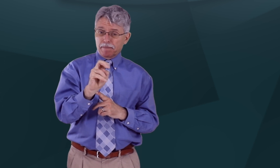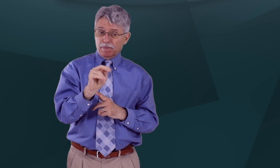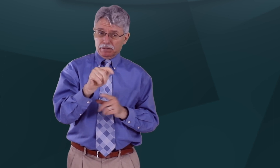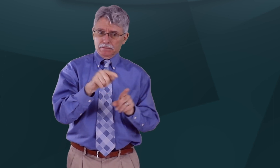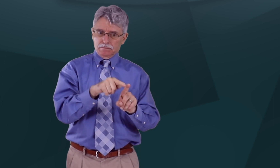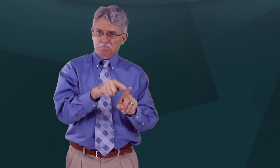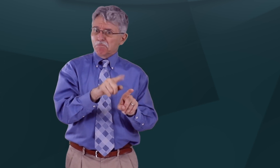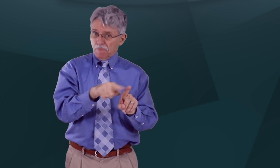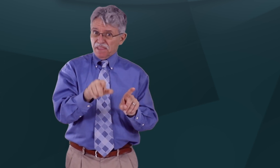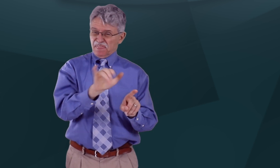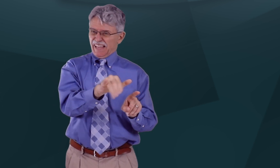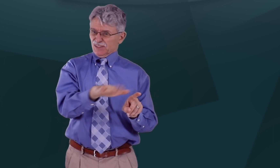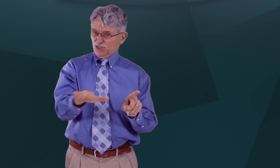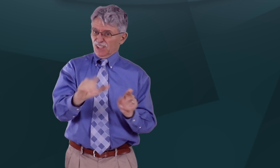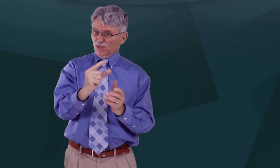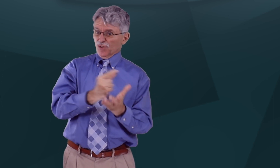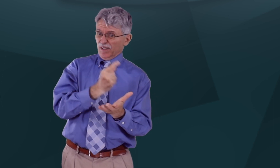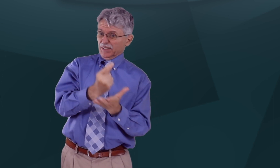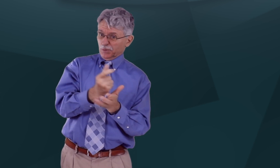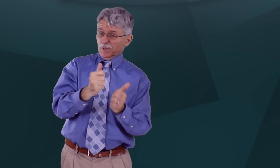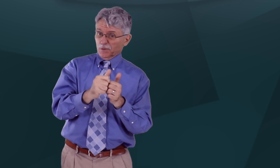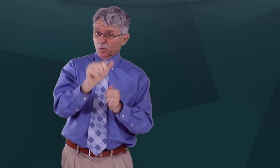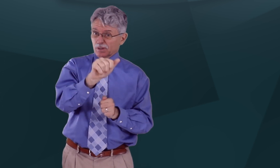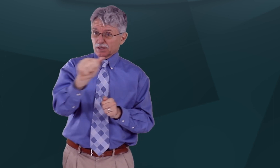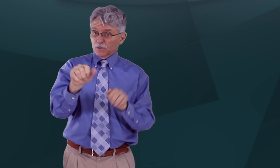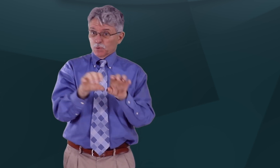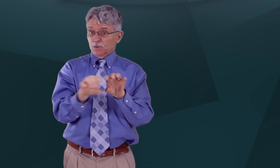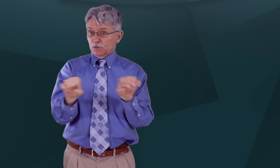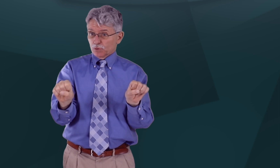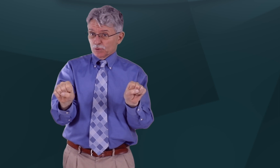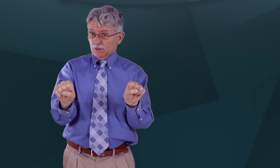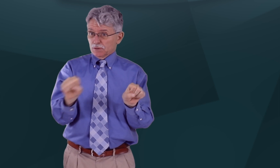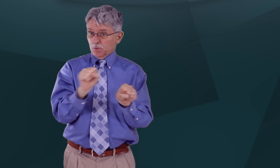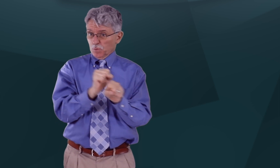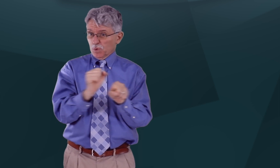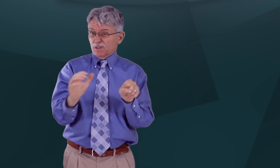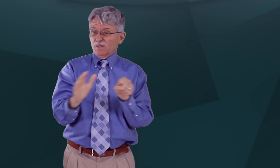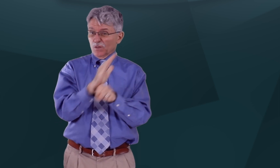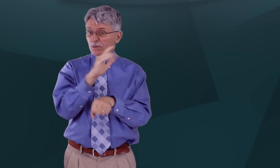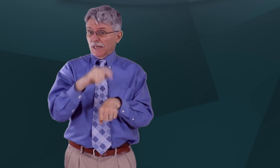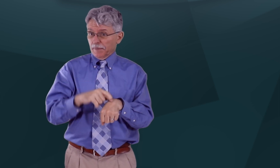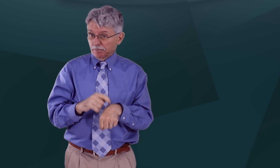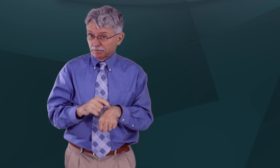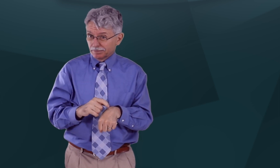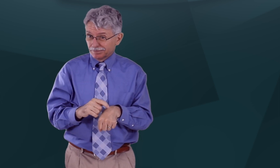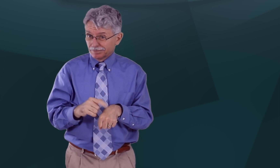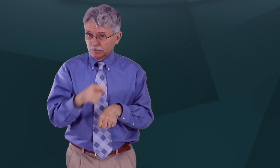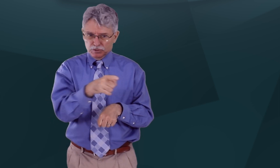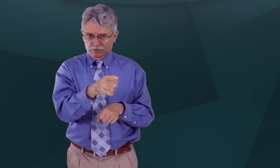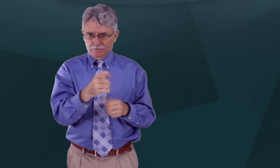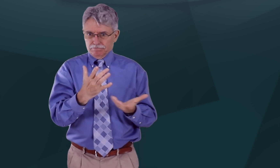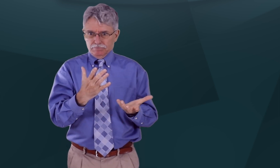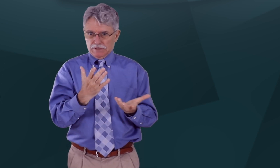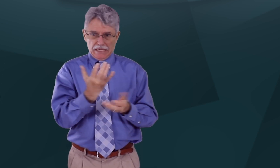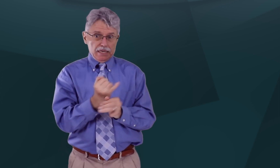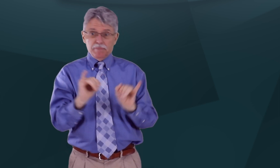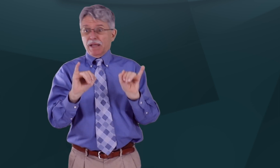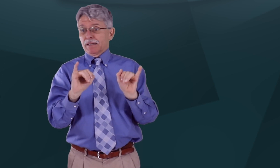But that child graduated with an associate's degree, works full time. She's independent.